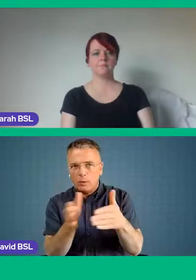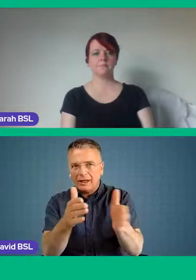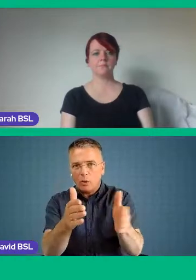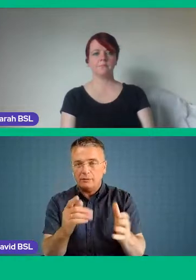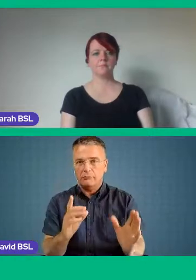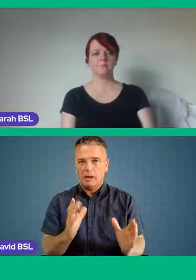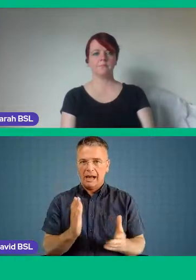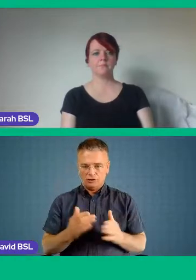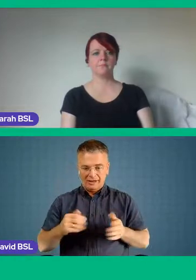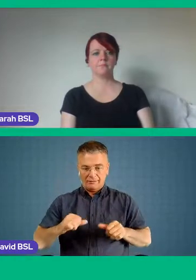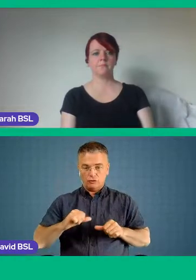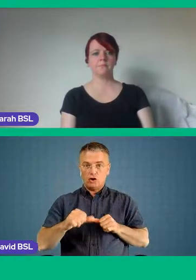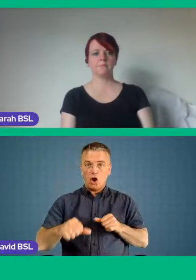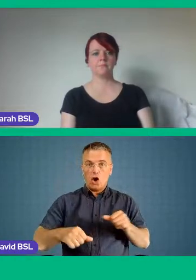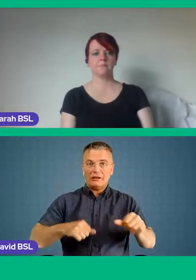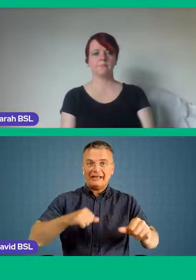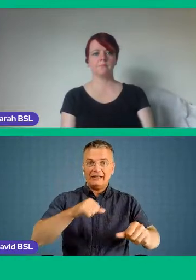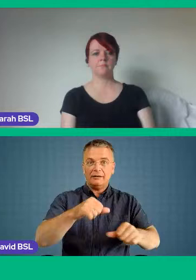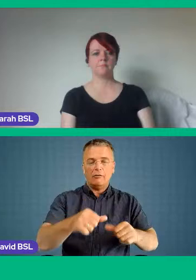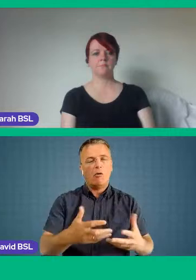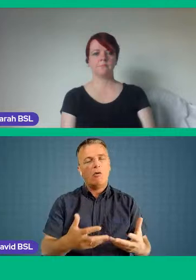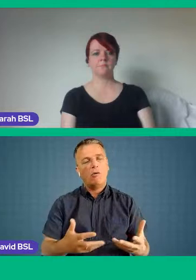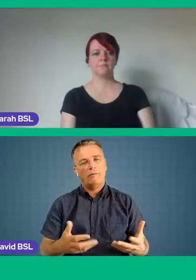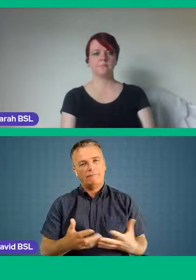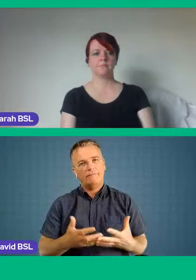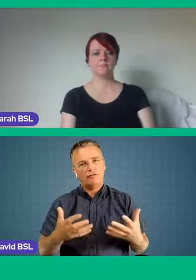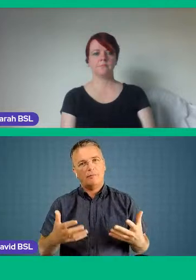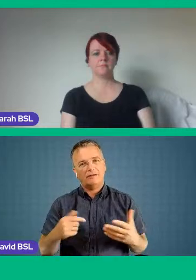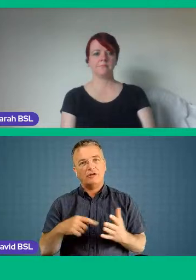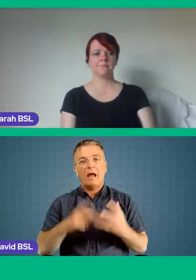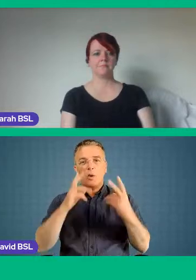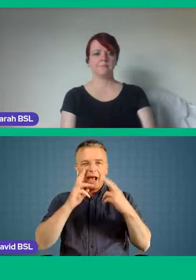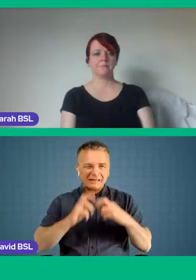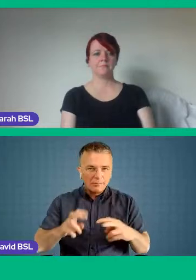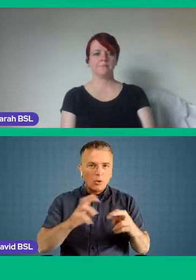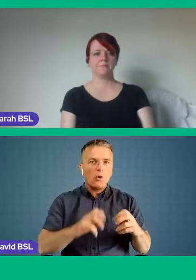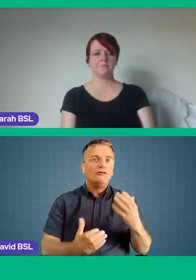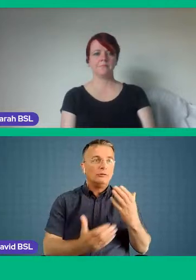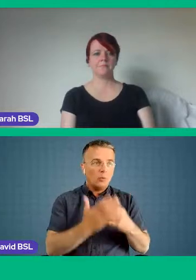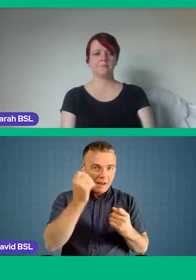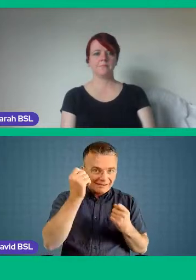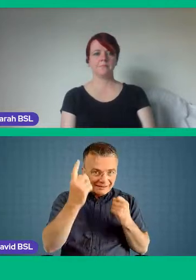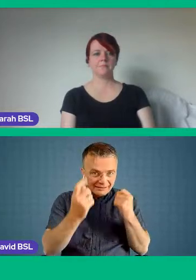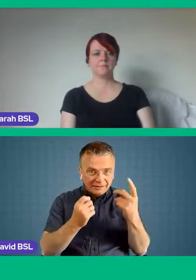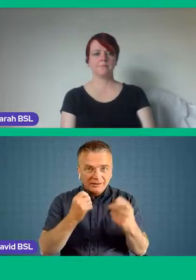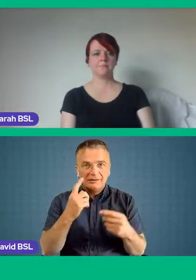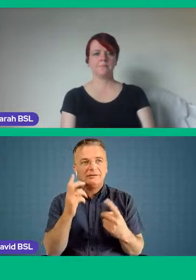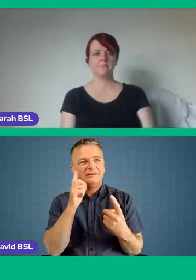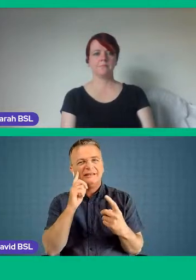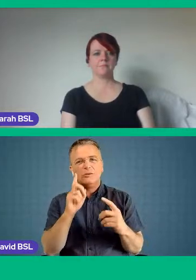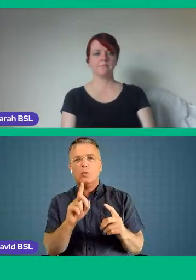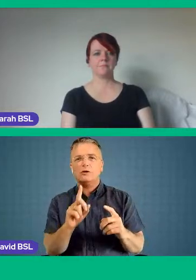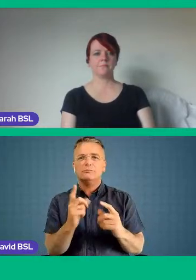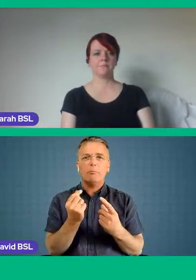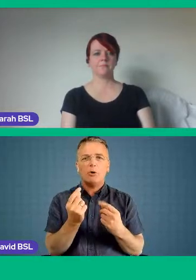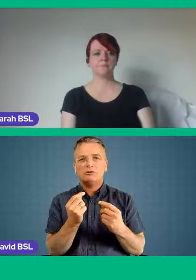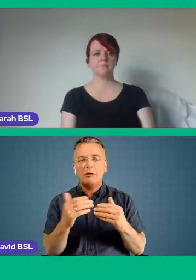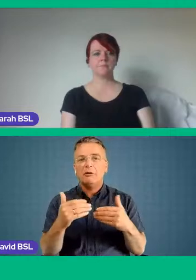So valuing uncertainty, not knowing that we are going to actually the journey has been very much about exploring those ideas and seeing